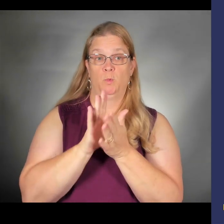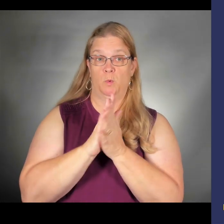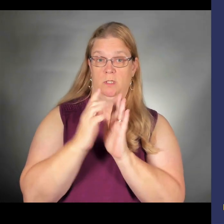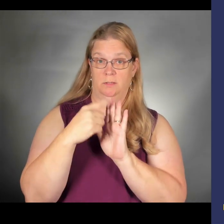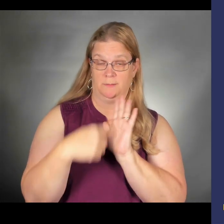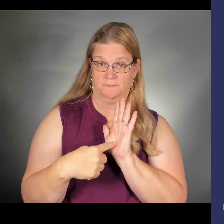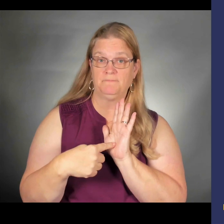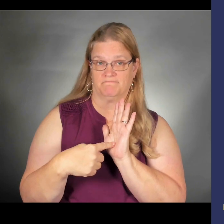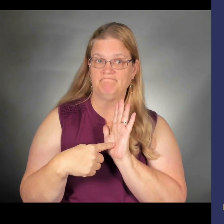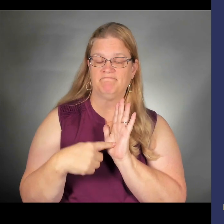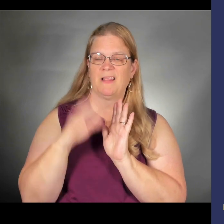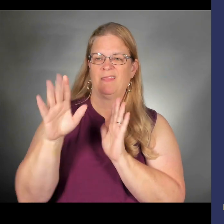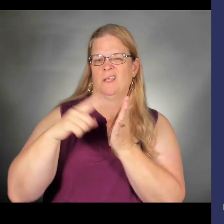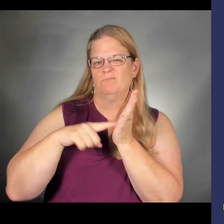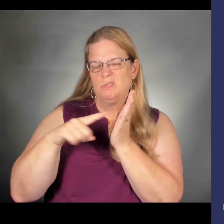Texas Suicide Safer Schools,